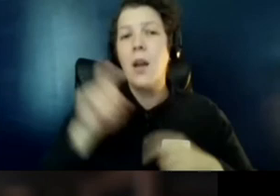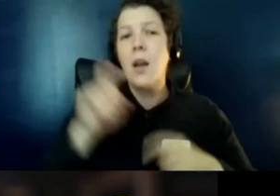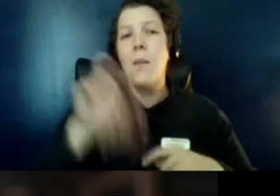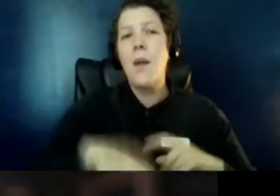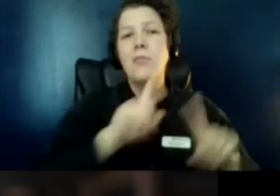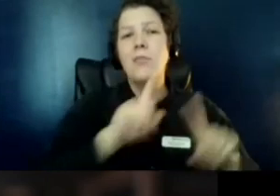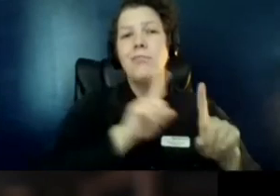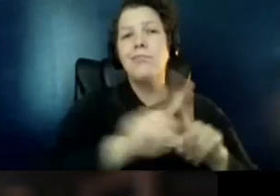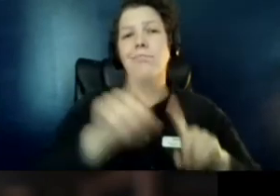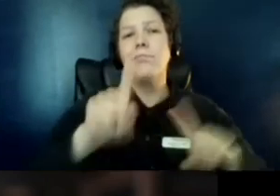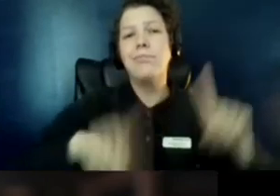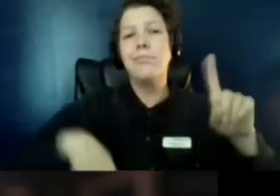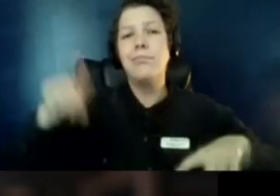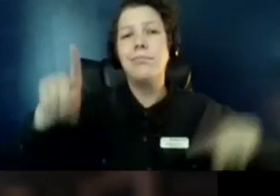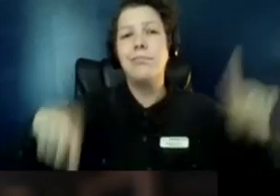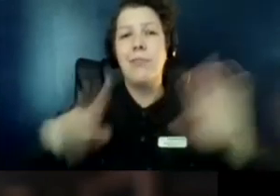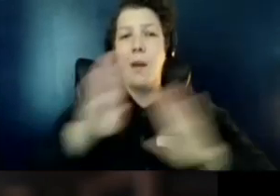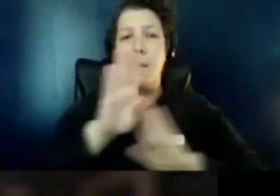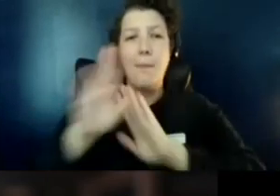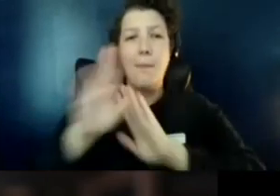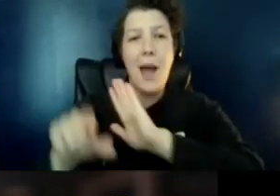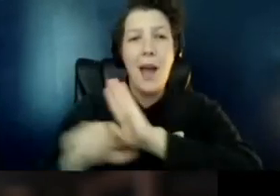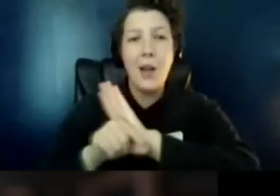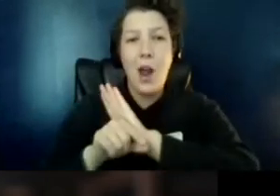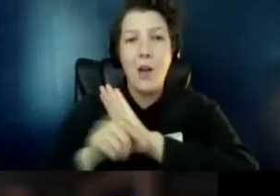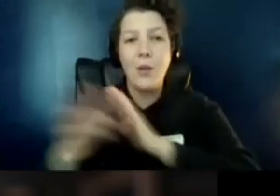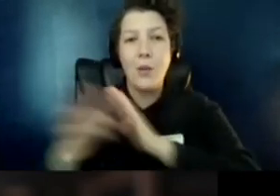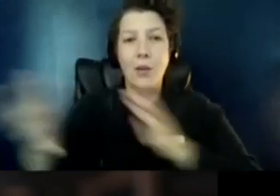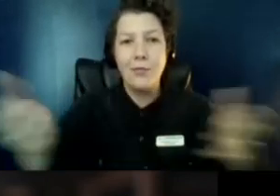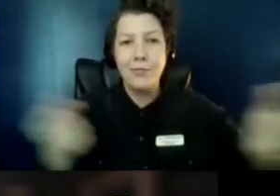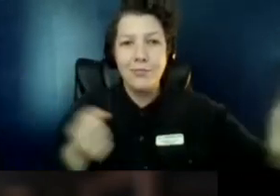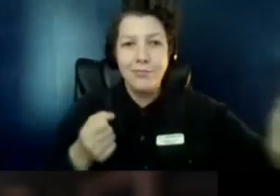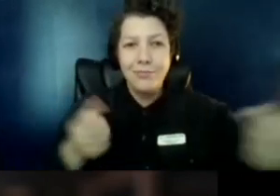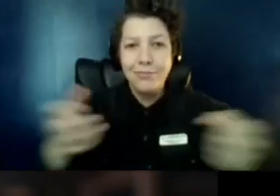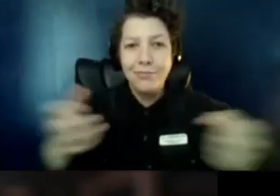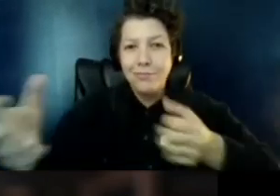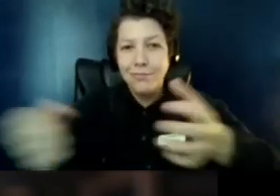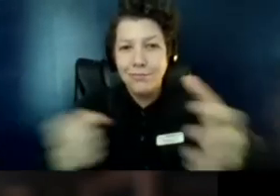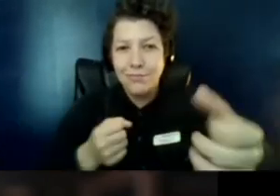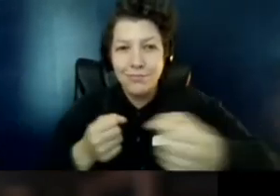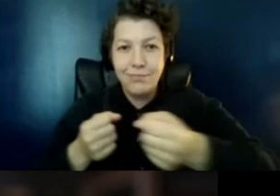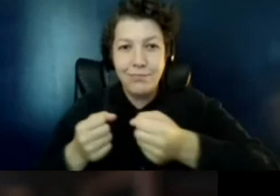edges that we want to expand to. And if we feel like we're missing something, our first